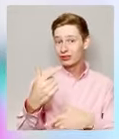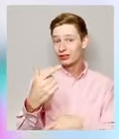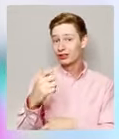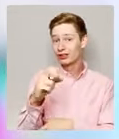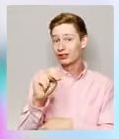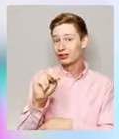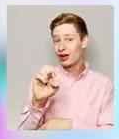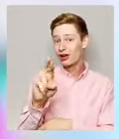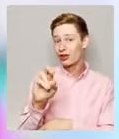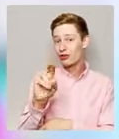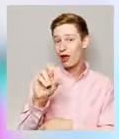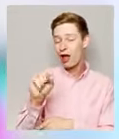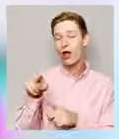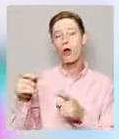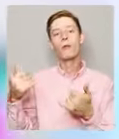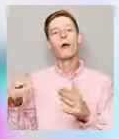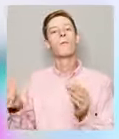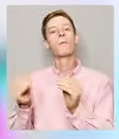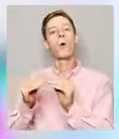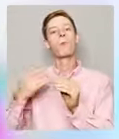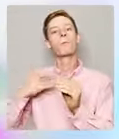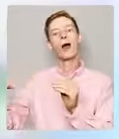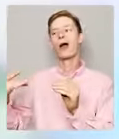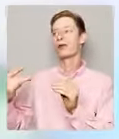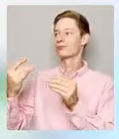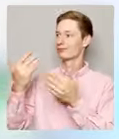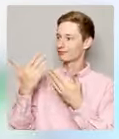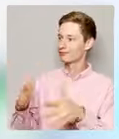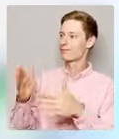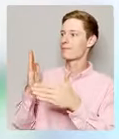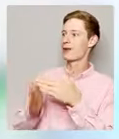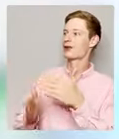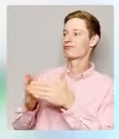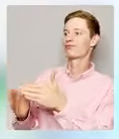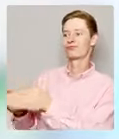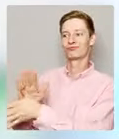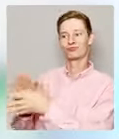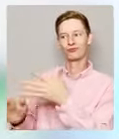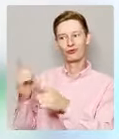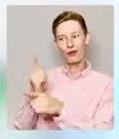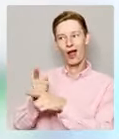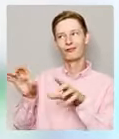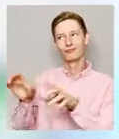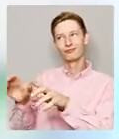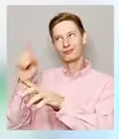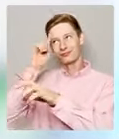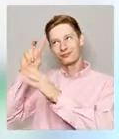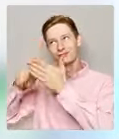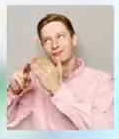players are much more likely to accomplish the intended action and avoid frustration with the experience.